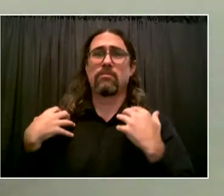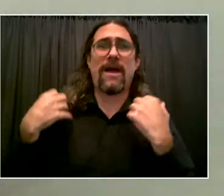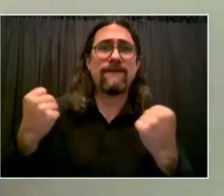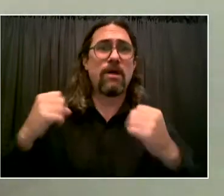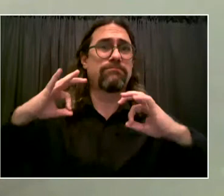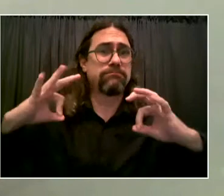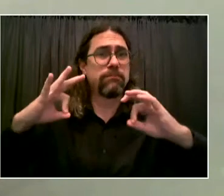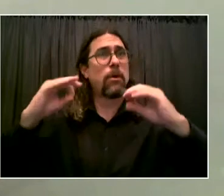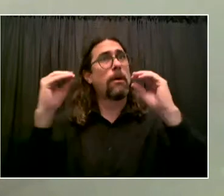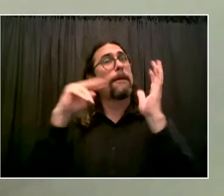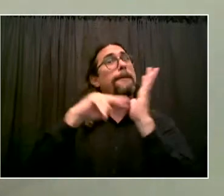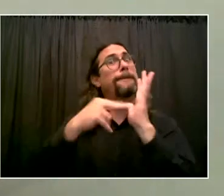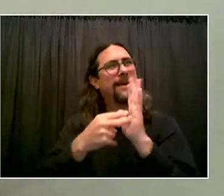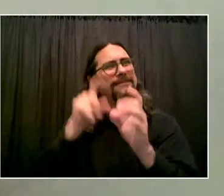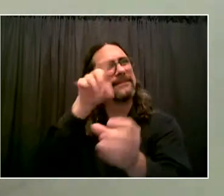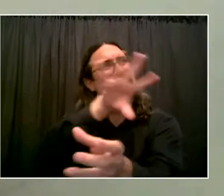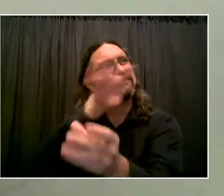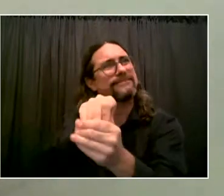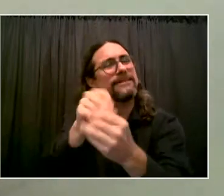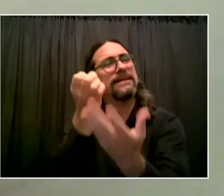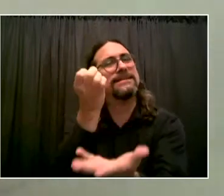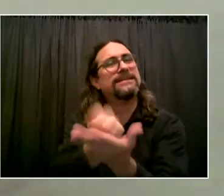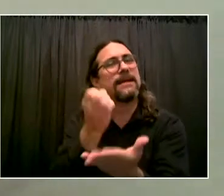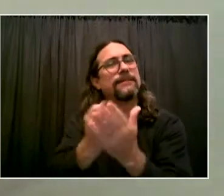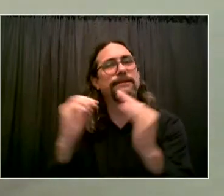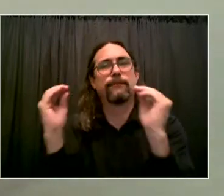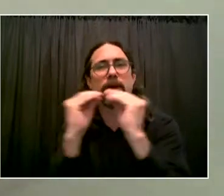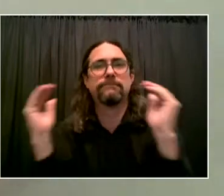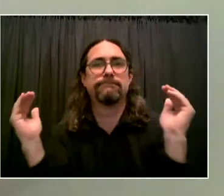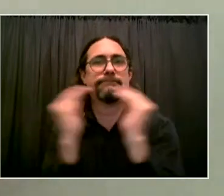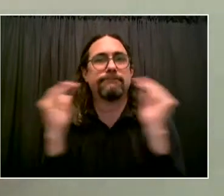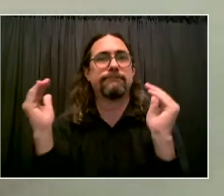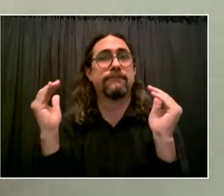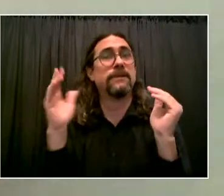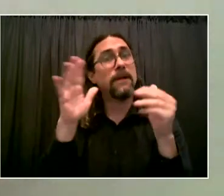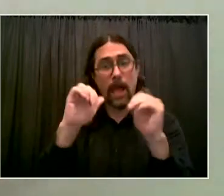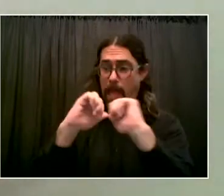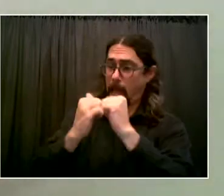TRANSIT SINCE SOME AND COGNESITON PRICING IS A NECESSARY